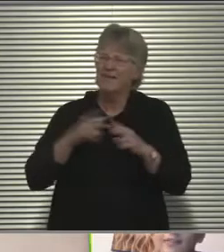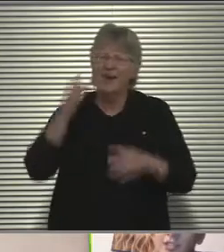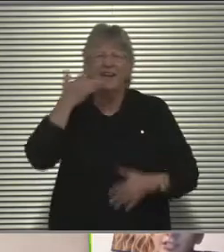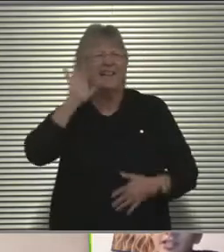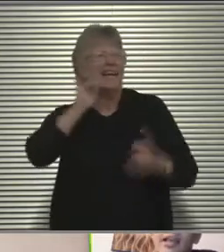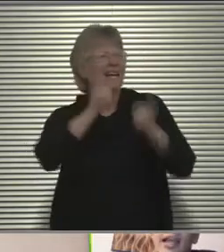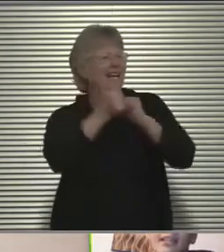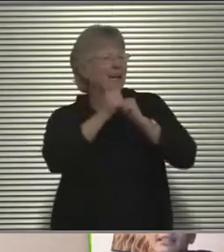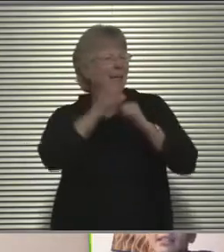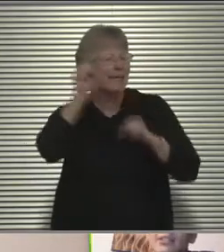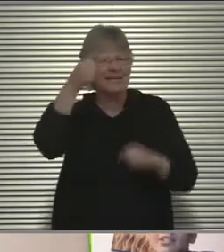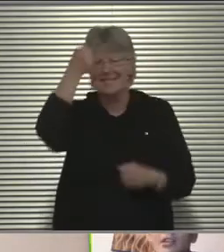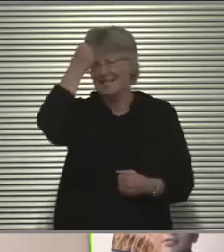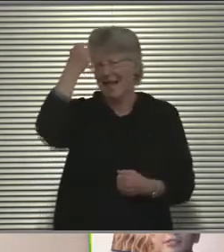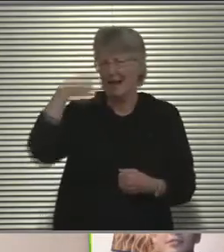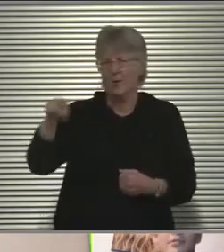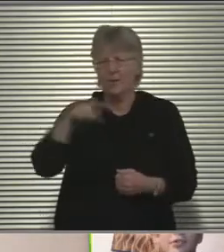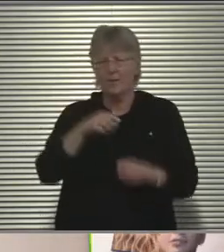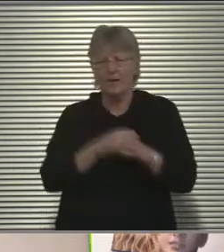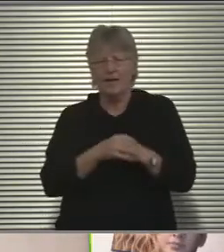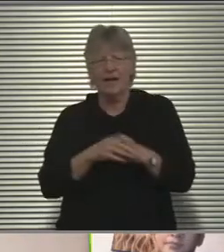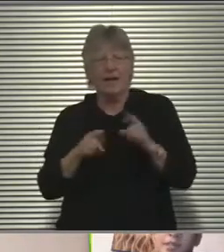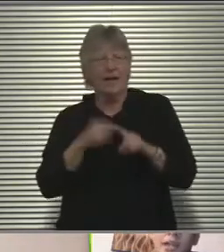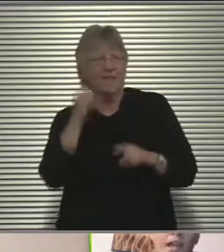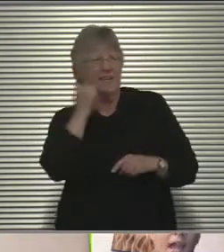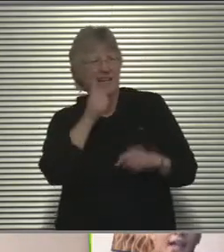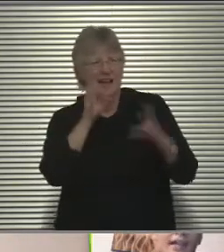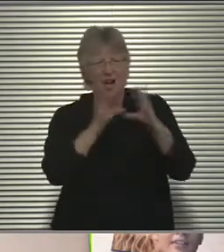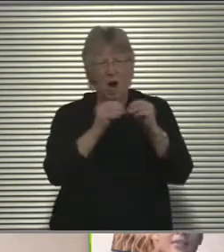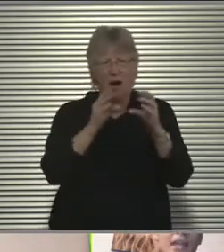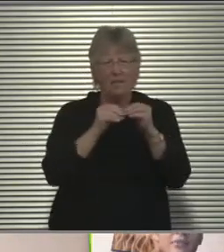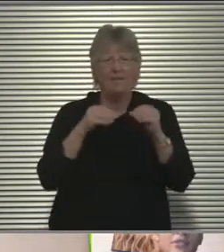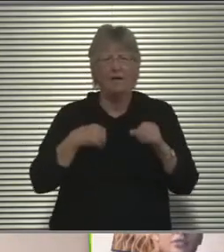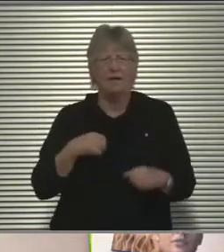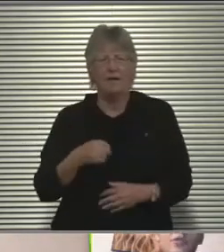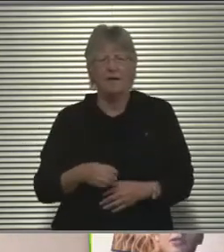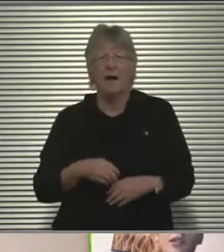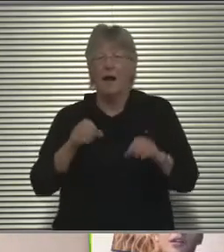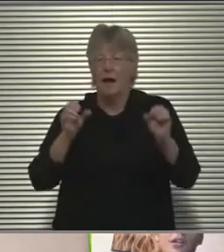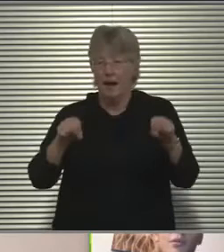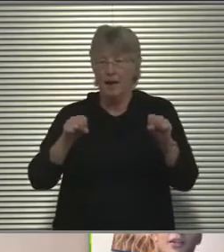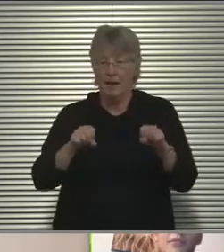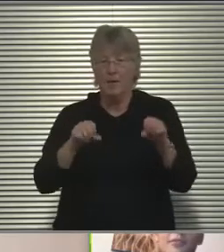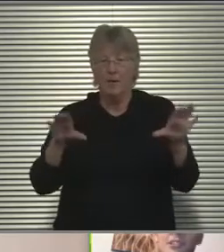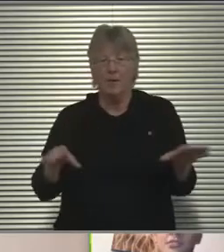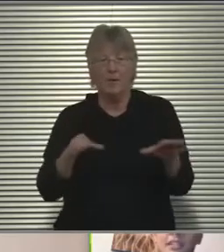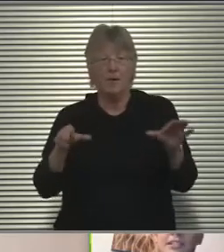and virtually in a state leadership conference for HOSA. And I have been able to perform along with professionals